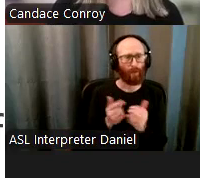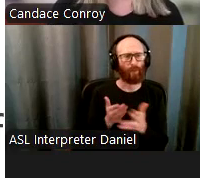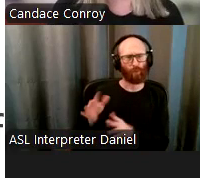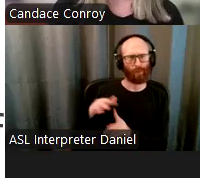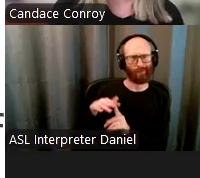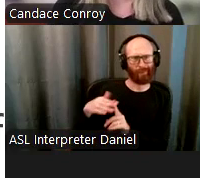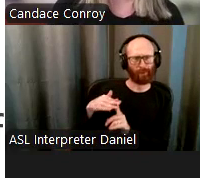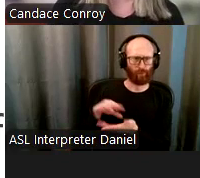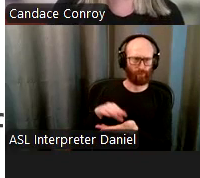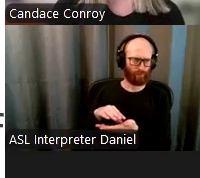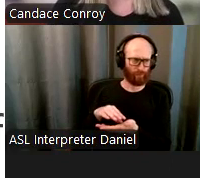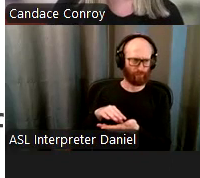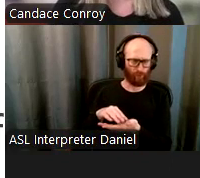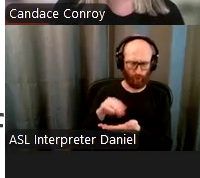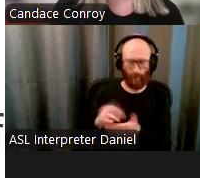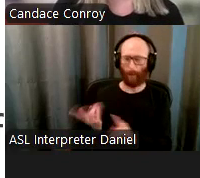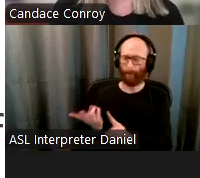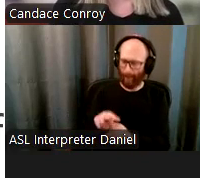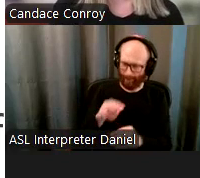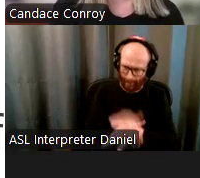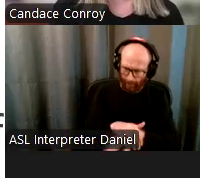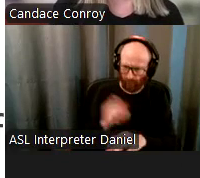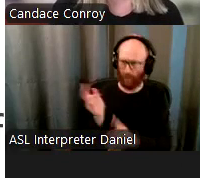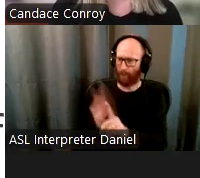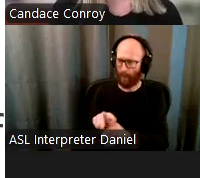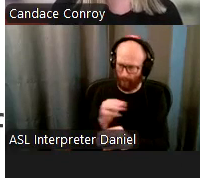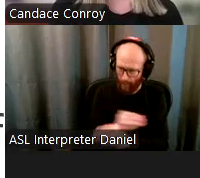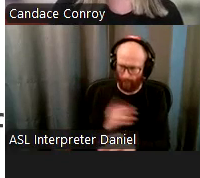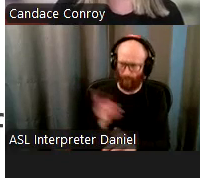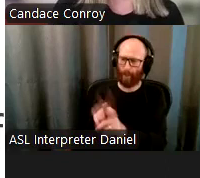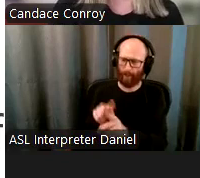it's Applied English, Applied Math, Applied Science. So Core Plus Construction